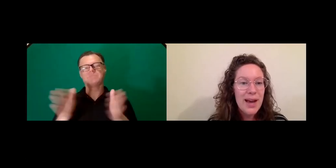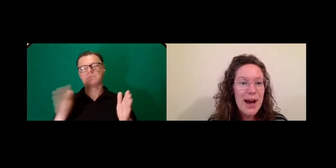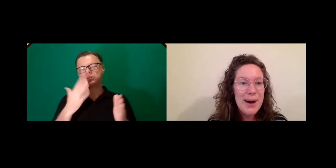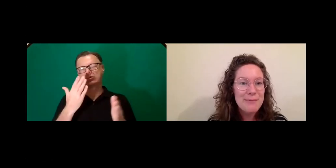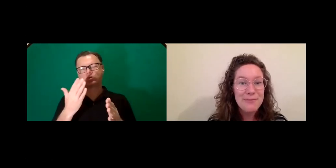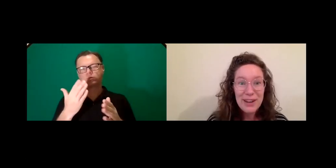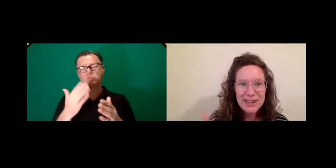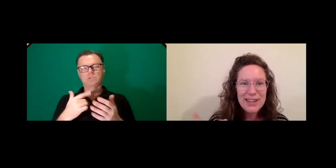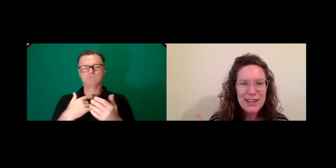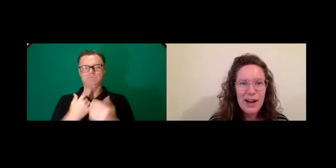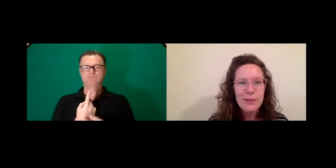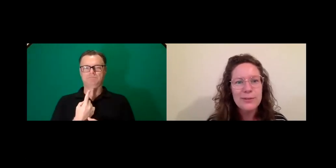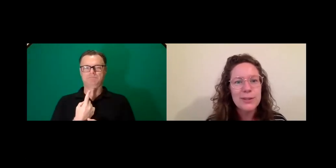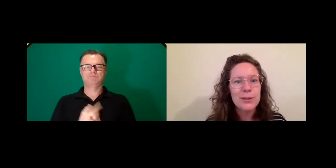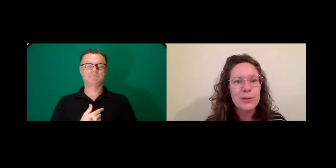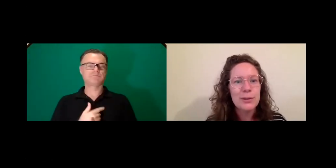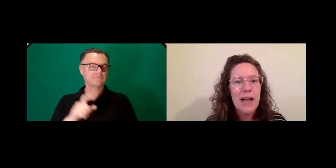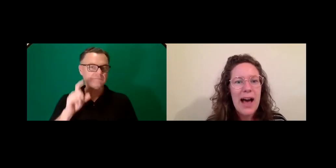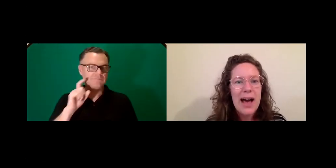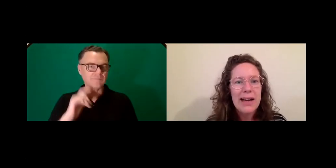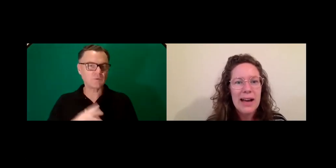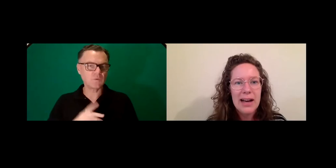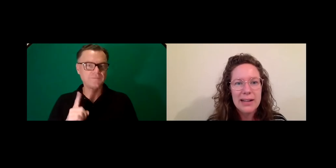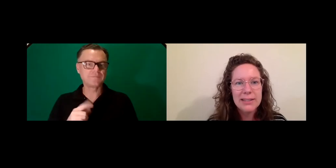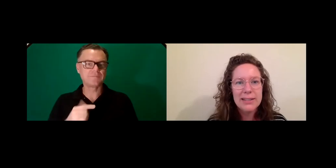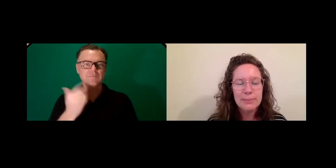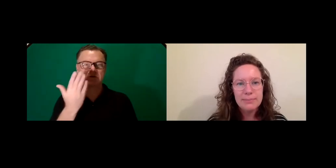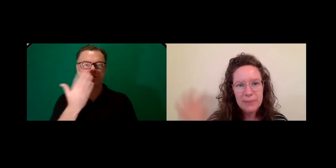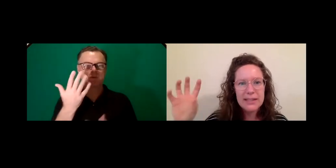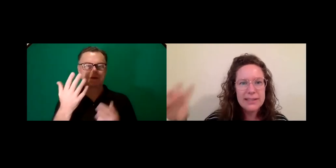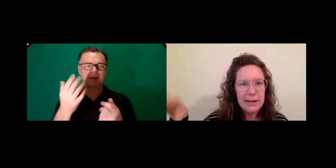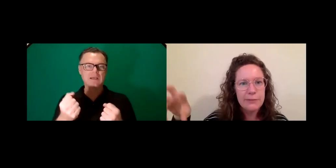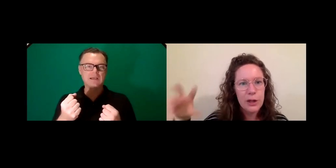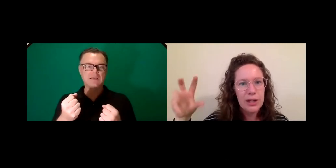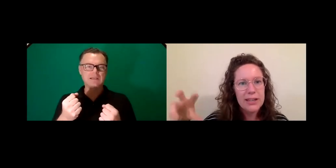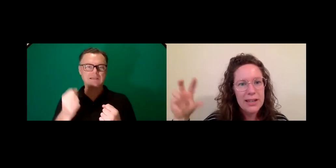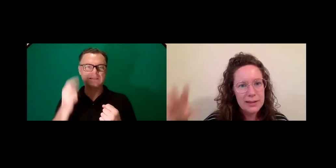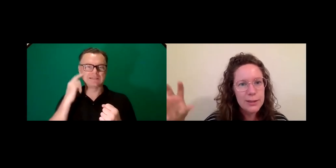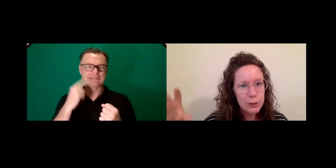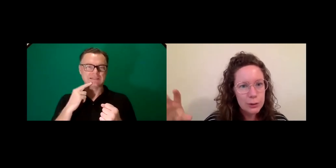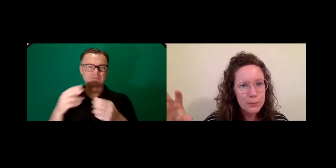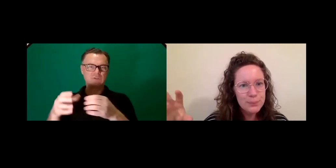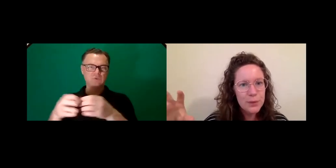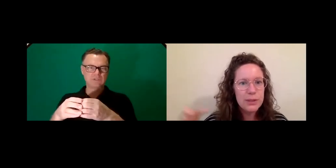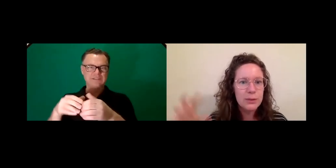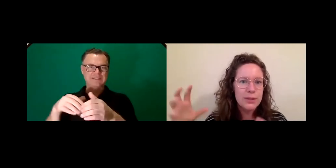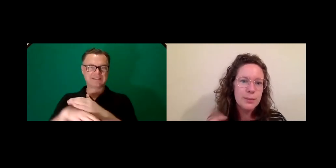Funnily enough, the school had a deaf unit in the school which was